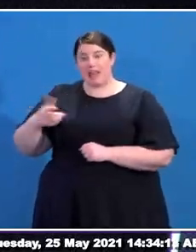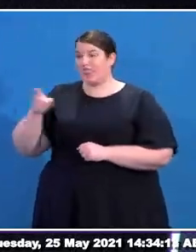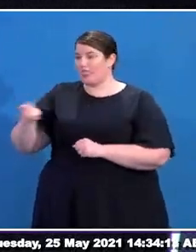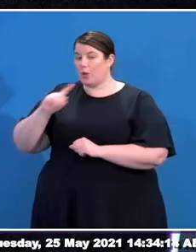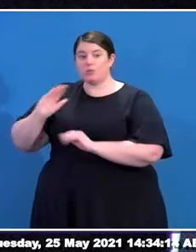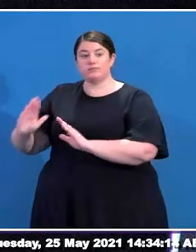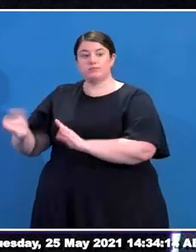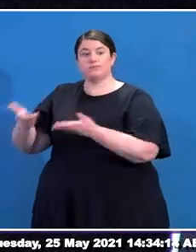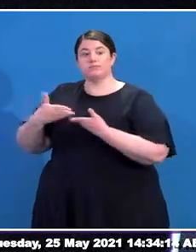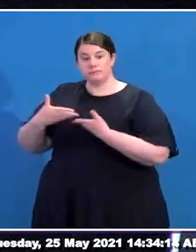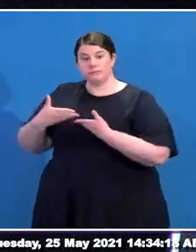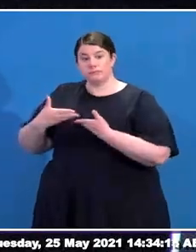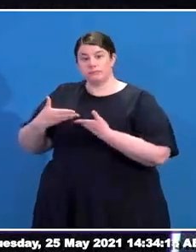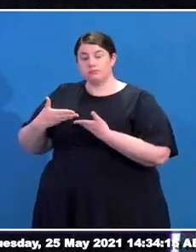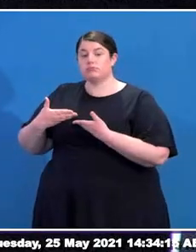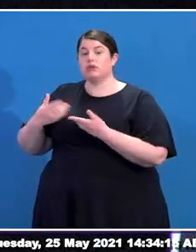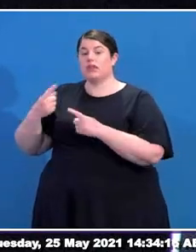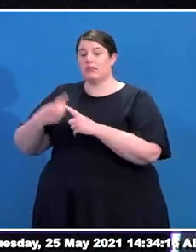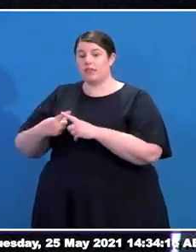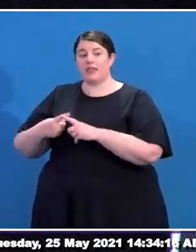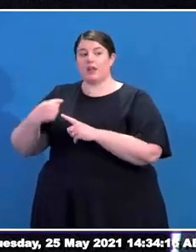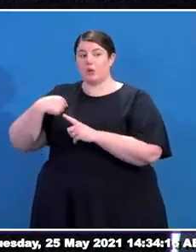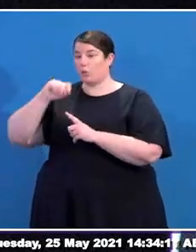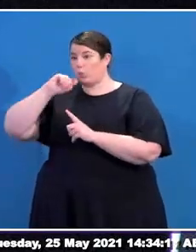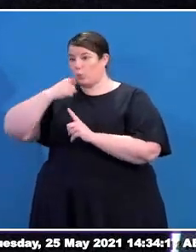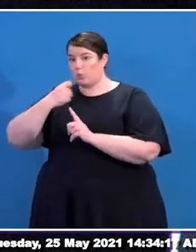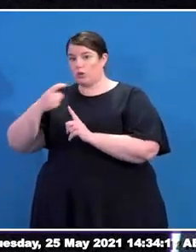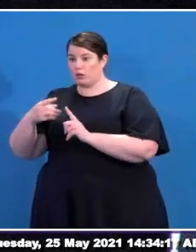be put back to the respondent.